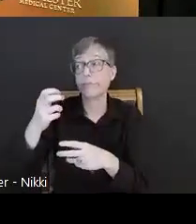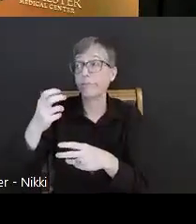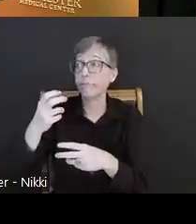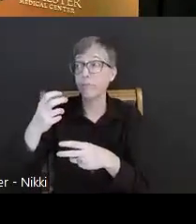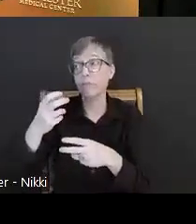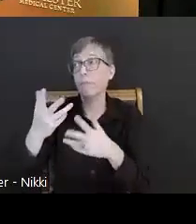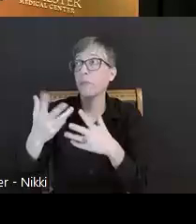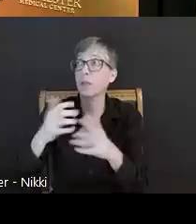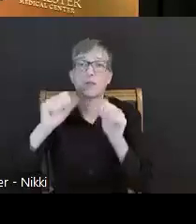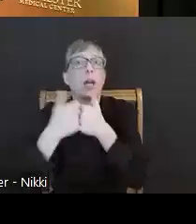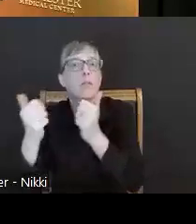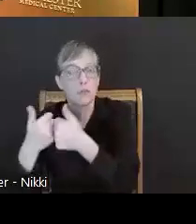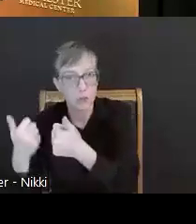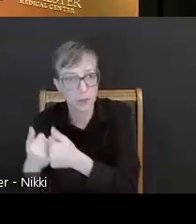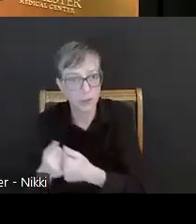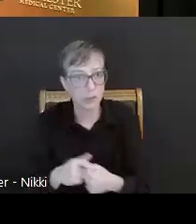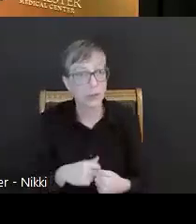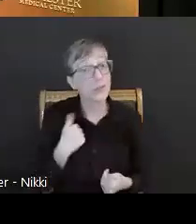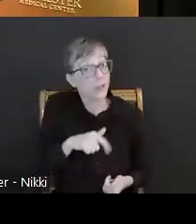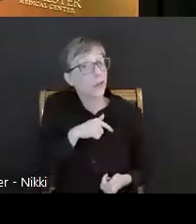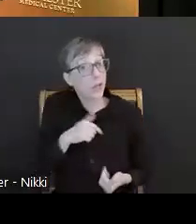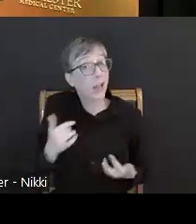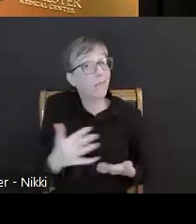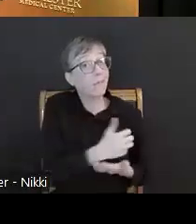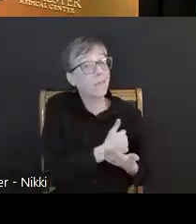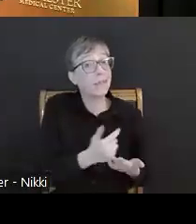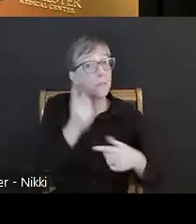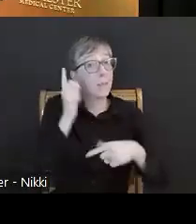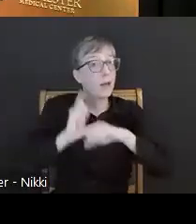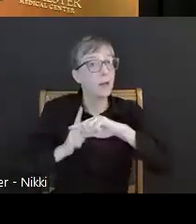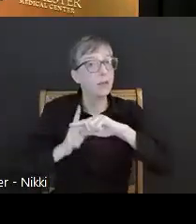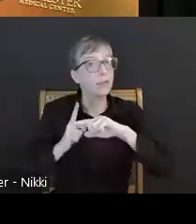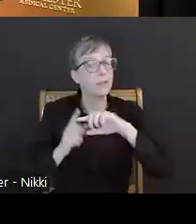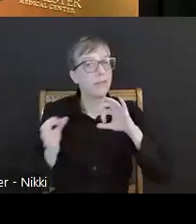feedback we have gotten has been very positive as far as patients feeling that they learn tools that